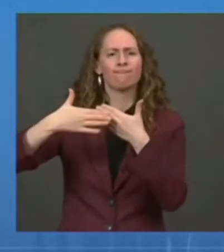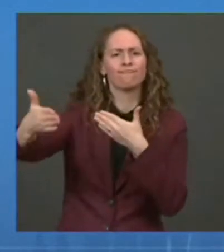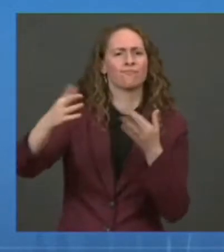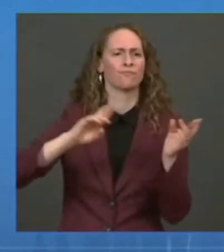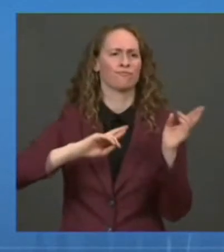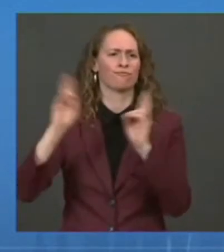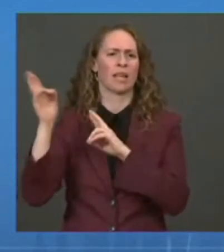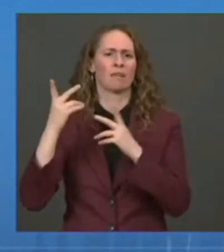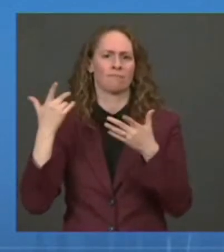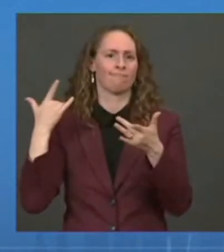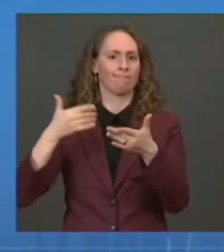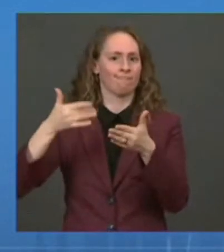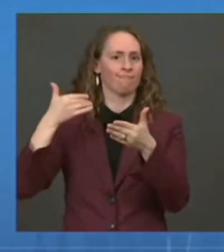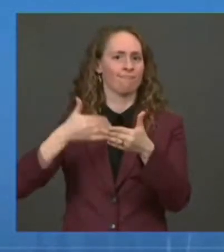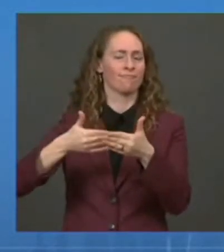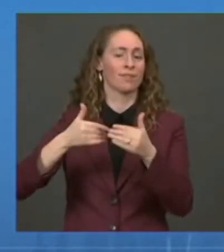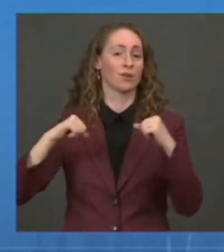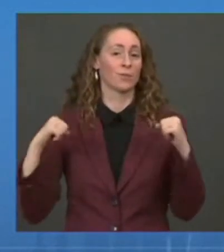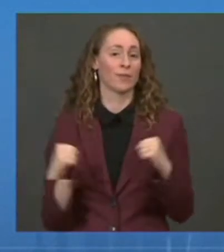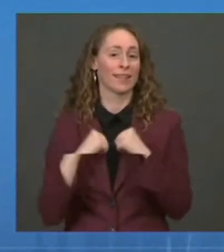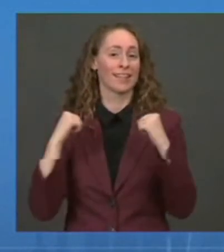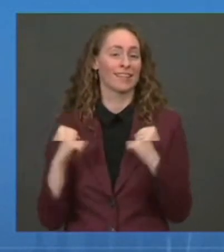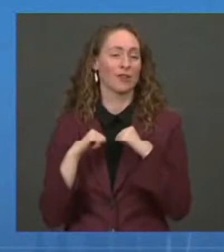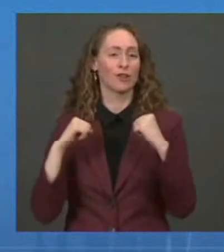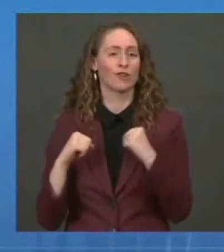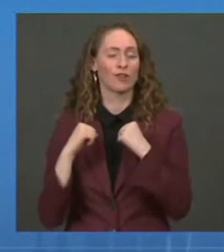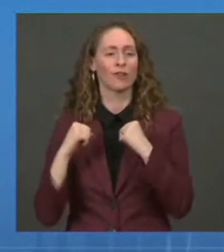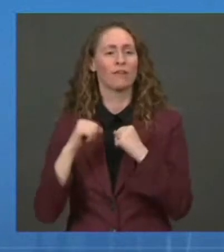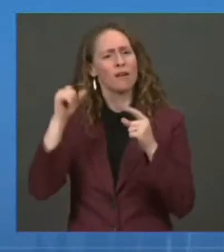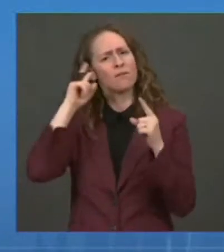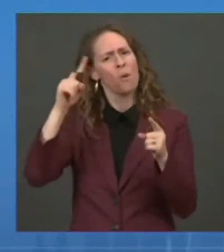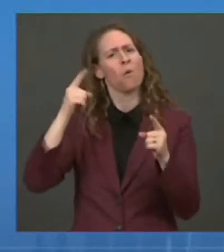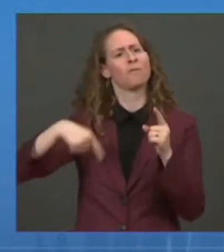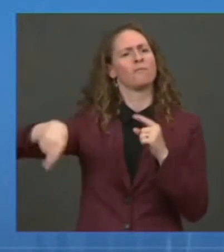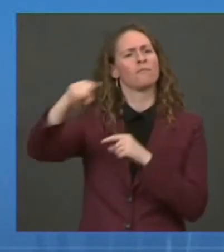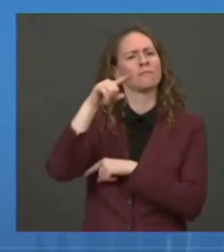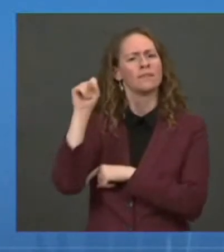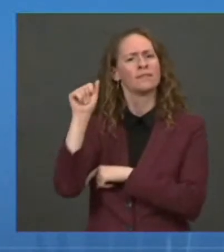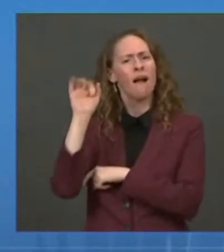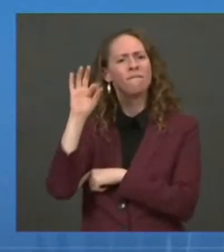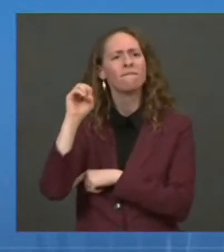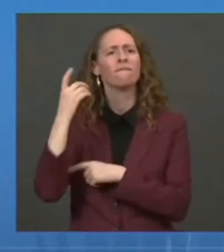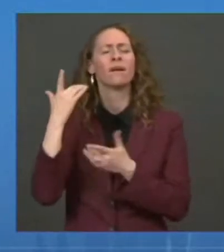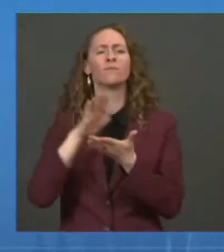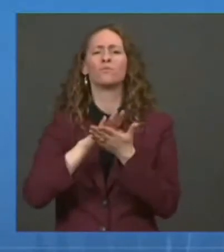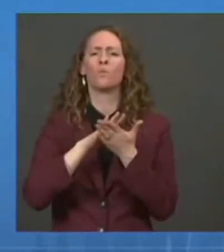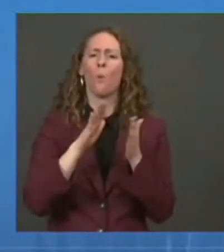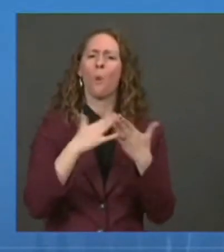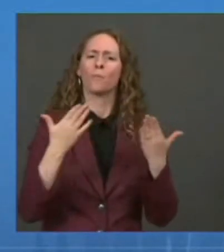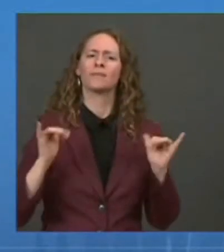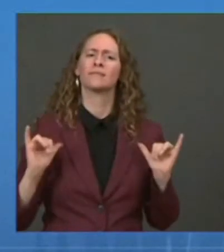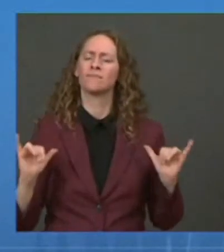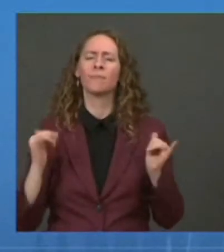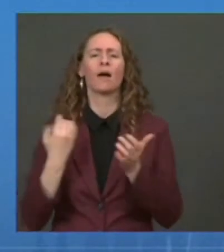WE HEAD INTO THE WINTER MONTHS. AND KEEP PEOPLE SAFE, SCHOOLS